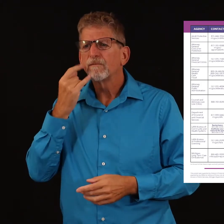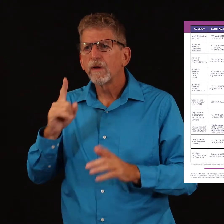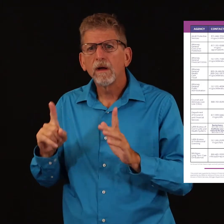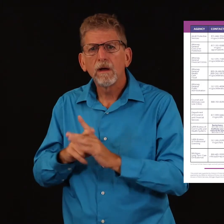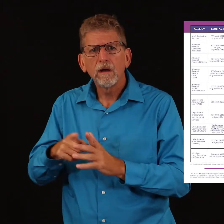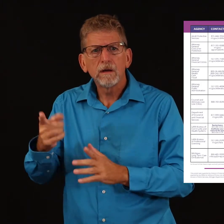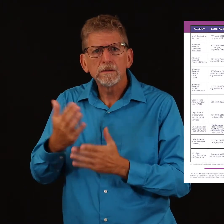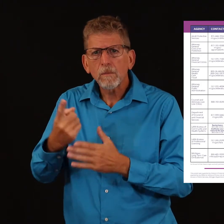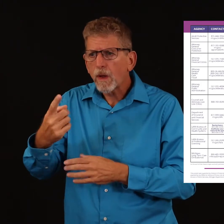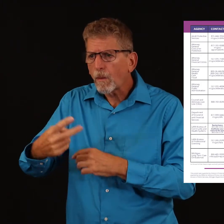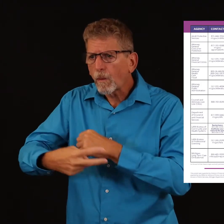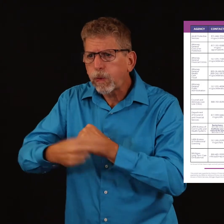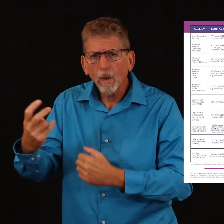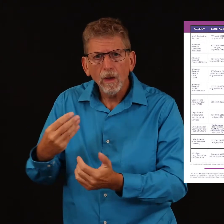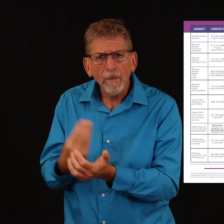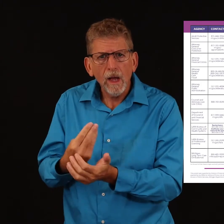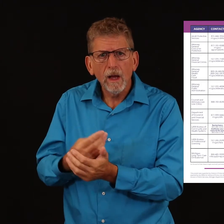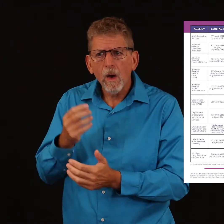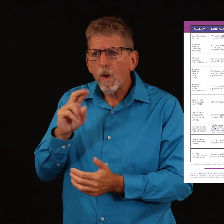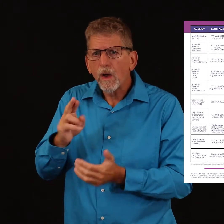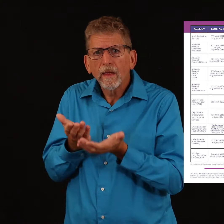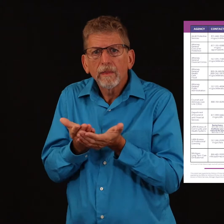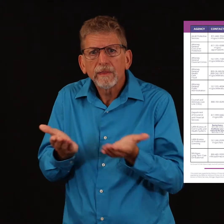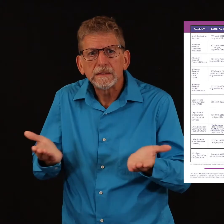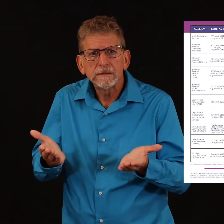Report if someone is taking money or assets